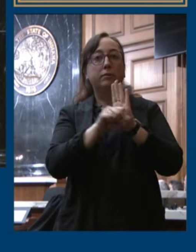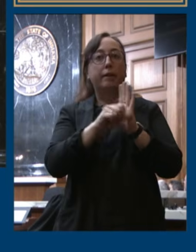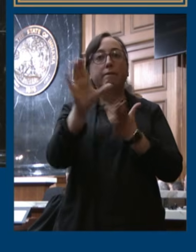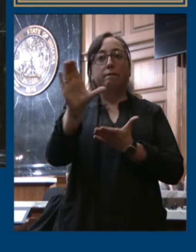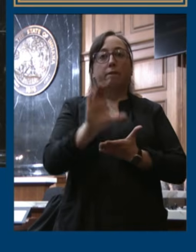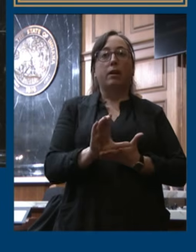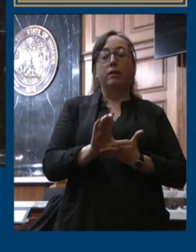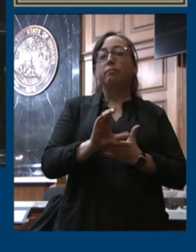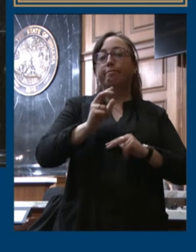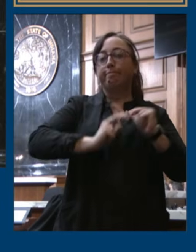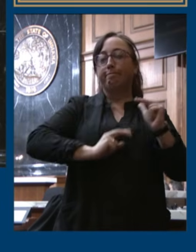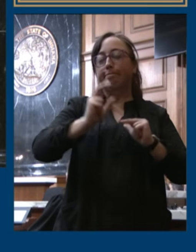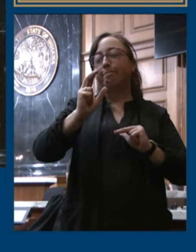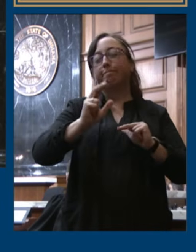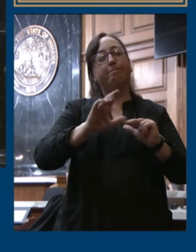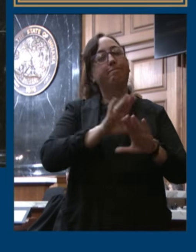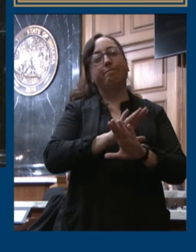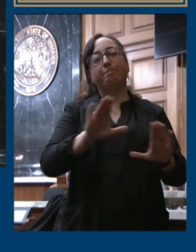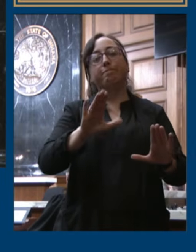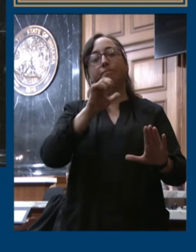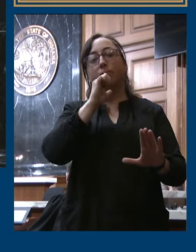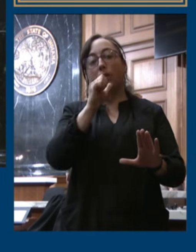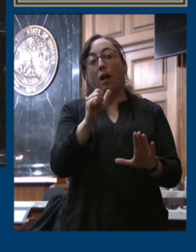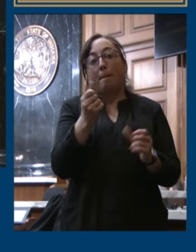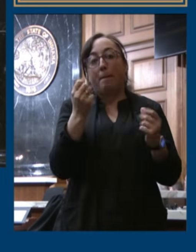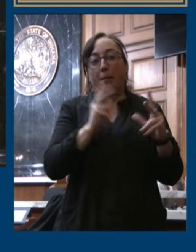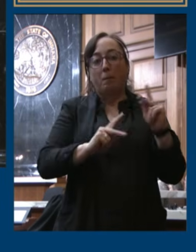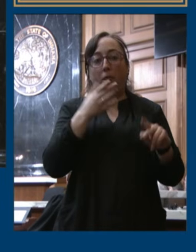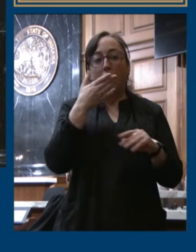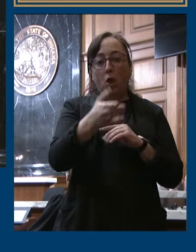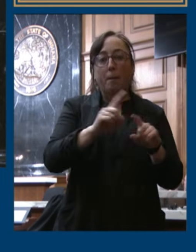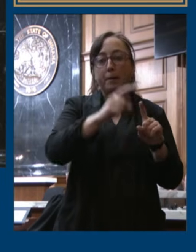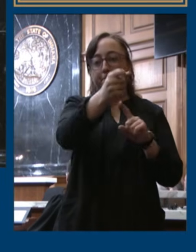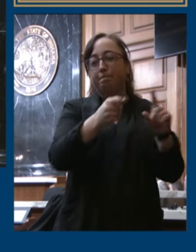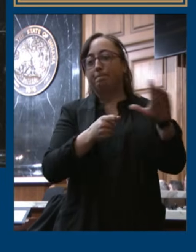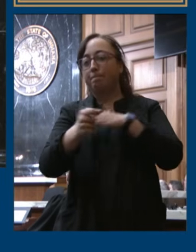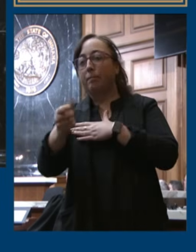PEOPLE WHO CAN BE SAFELY SUPERVISED AND REHABILITATED IN THEIR COMMUNITY.